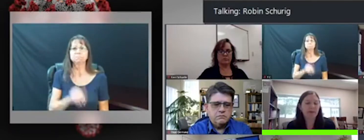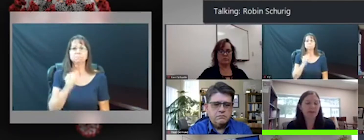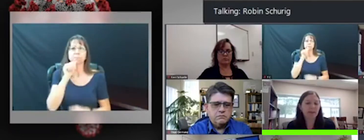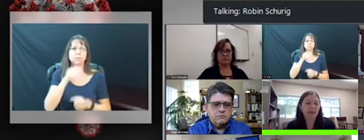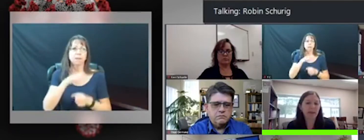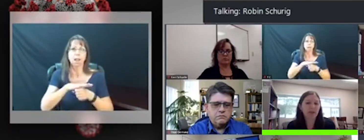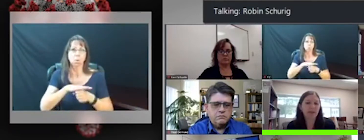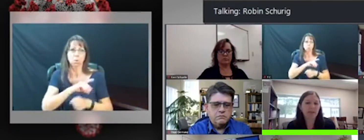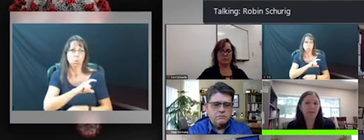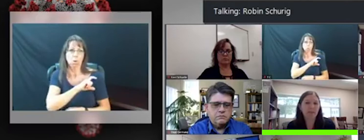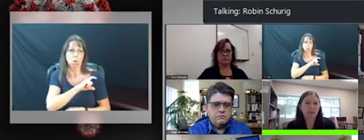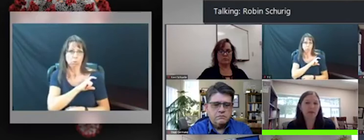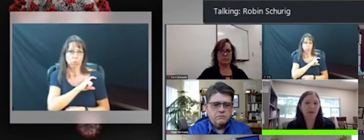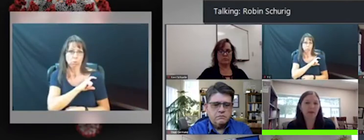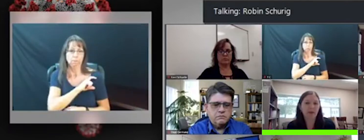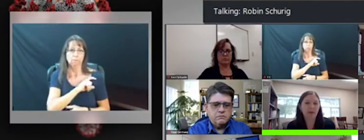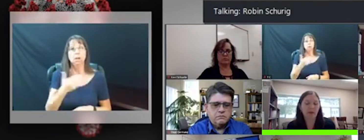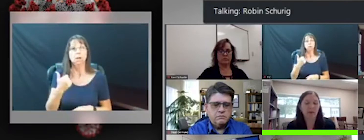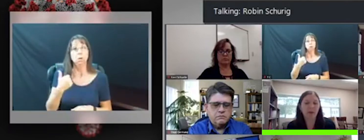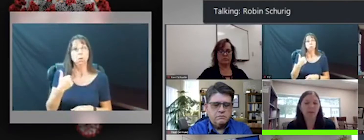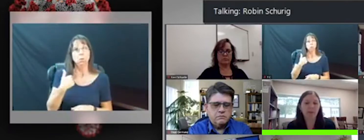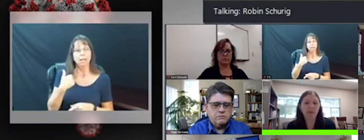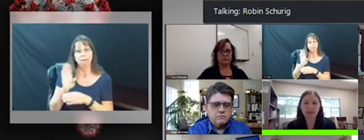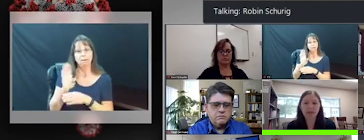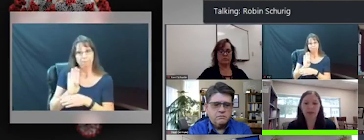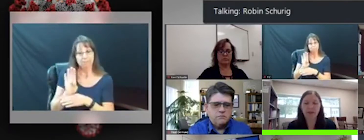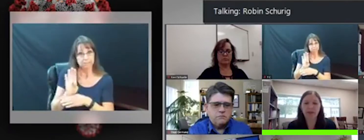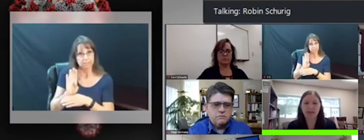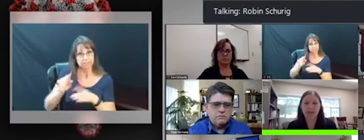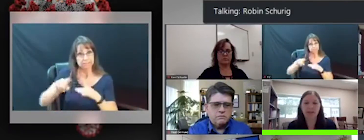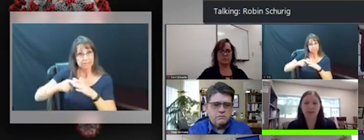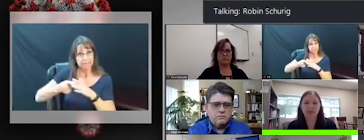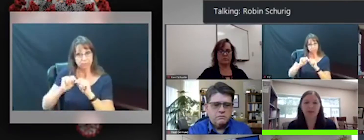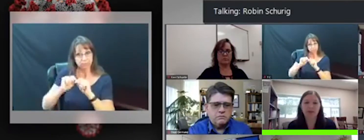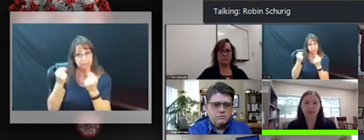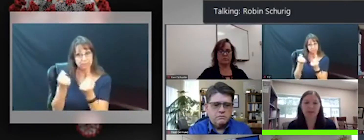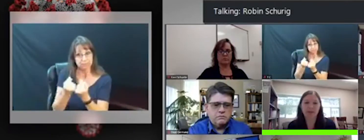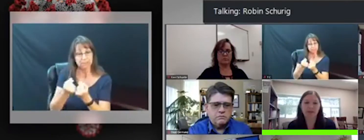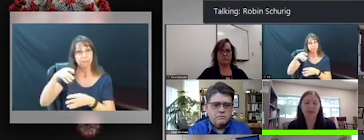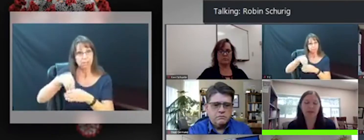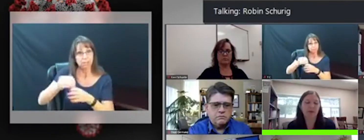a Business Engagement Team within our Department Operation Center that does reach out to businesses